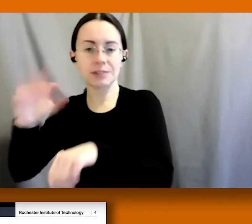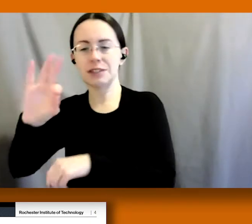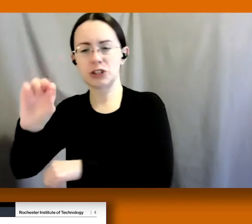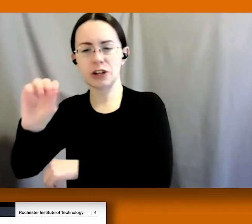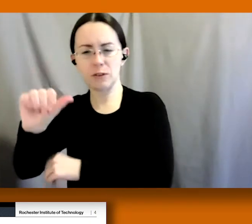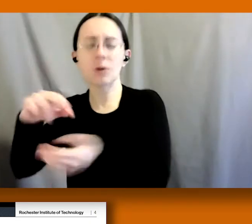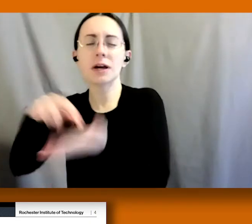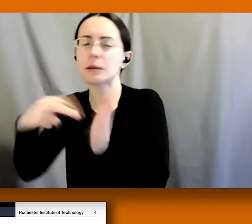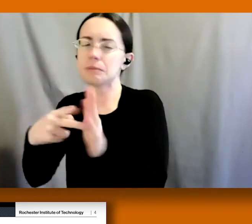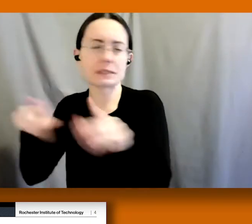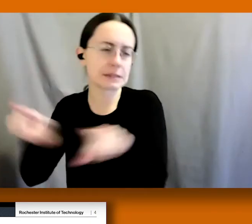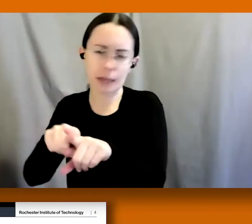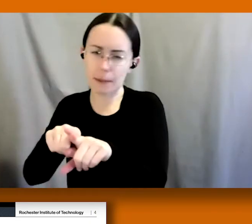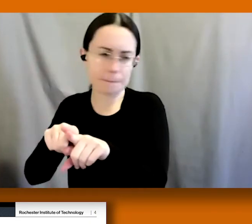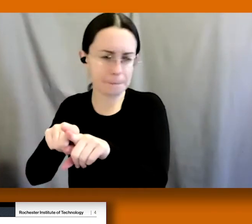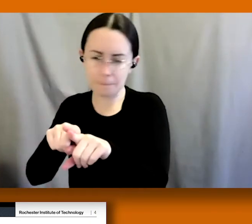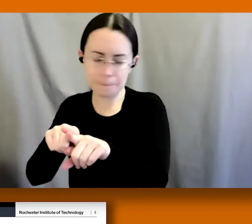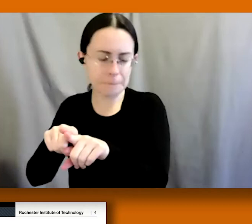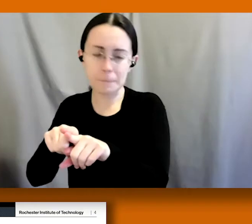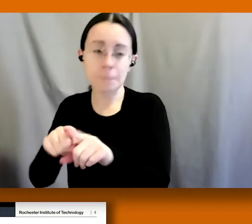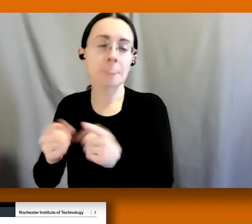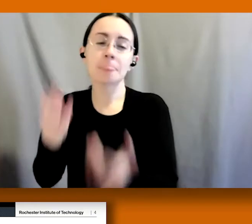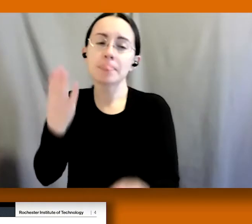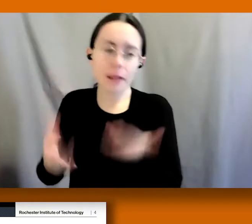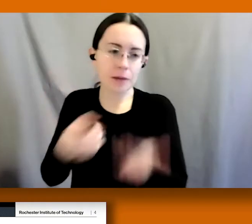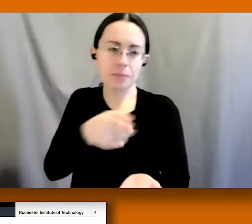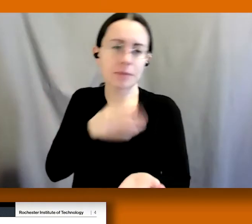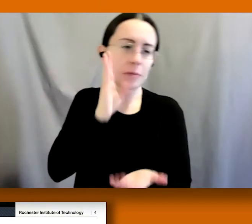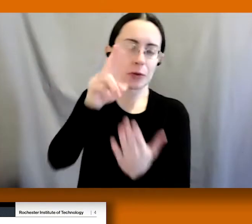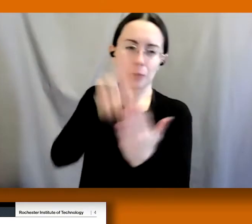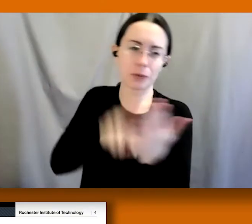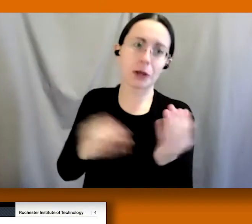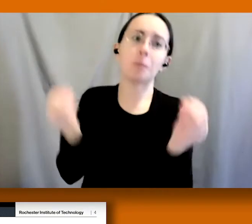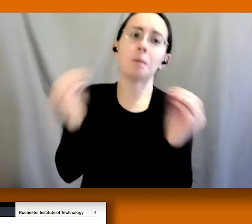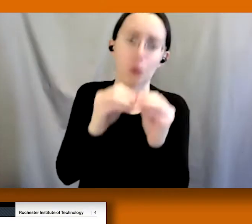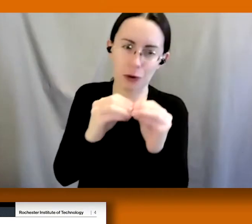but you may come across hundreds of acronyms for it.